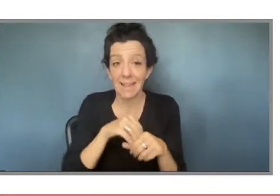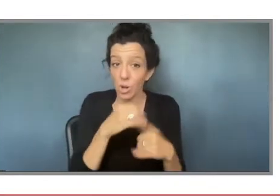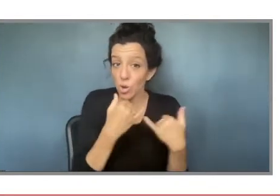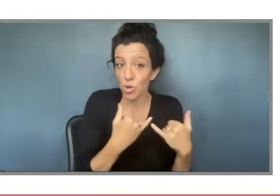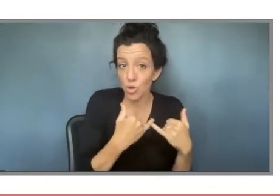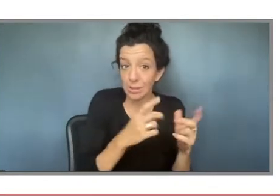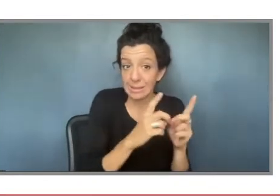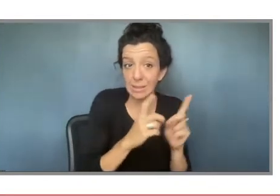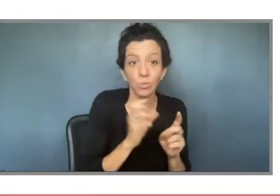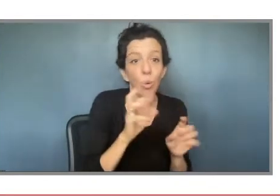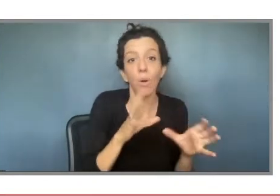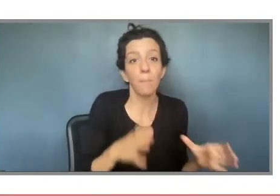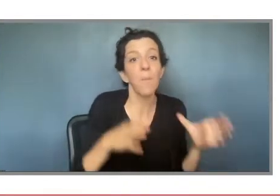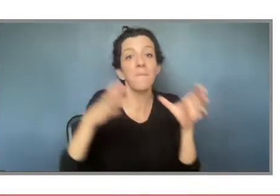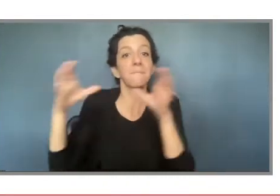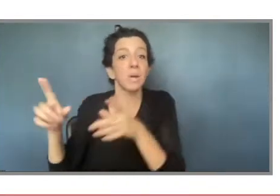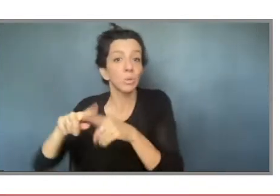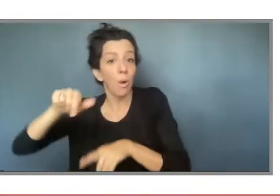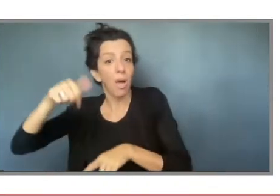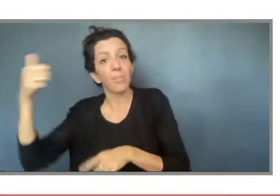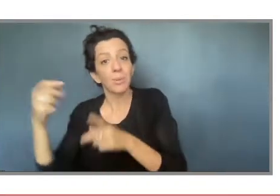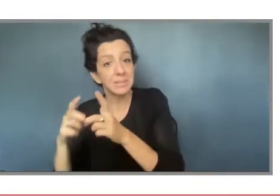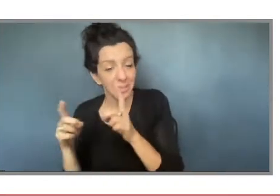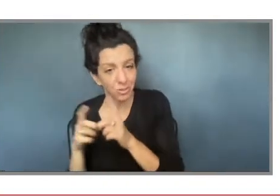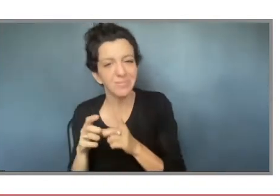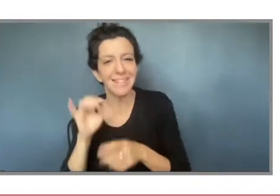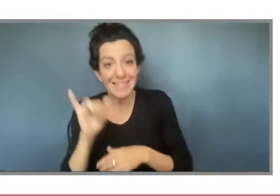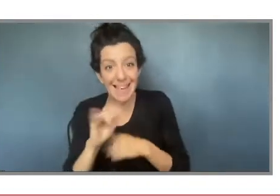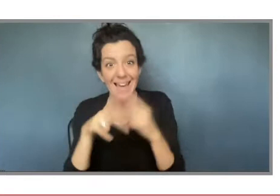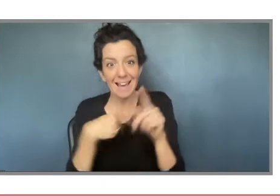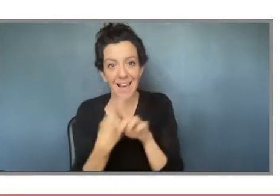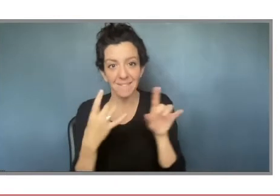Studio: Either kept in a current district or put in some other district that's the kind of input we're looking for.